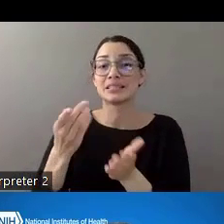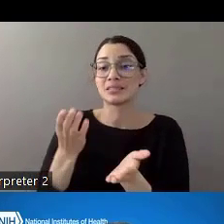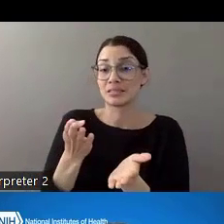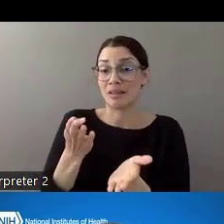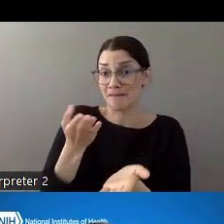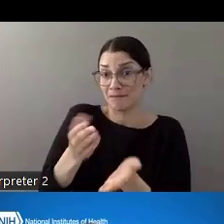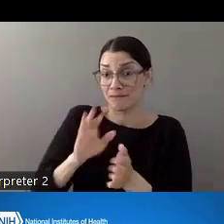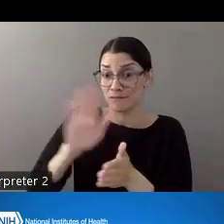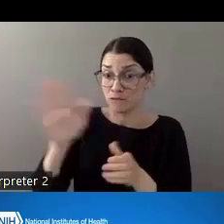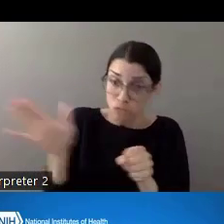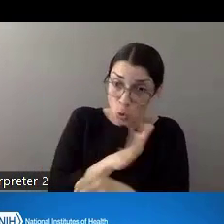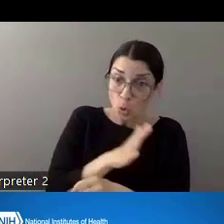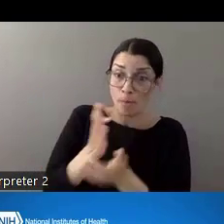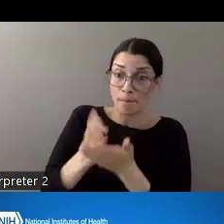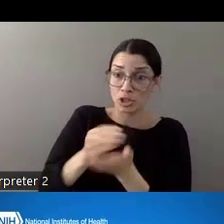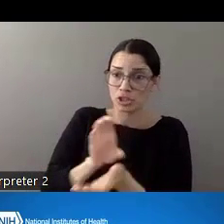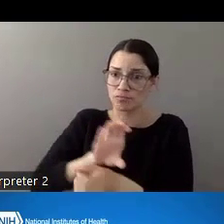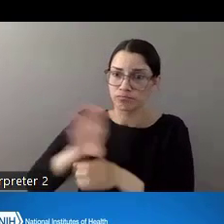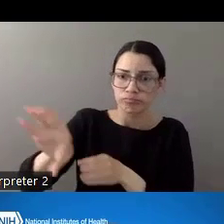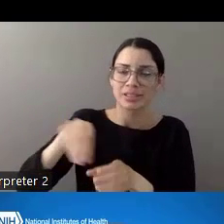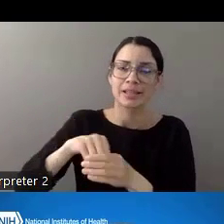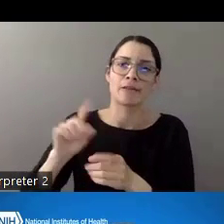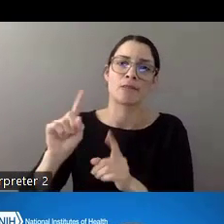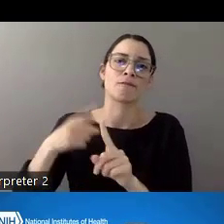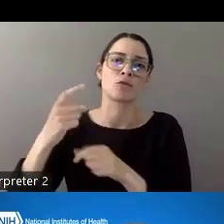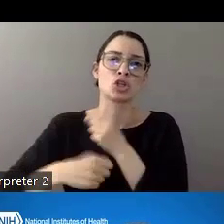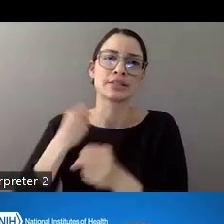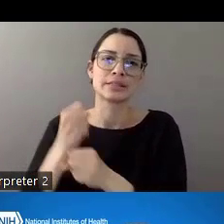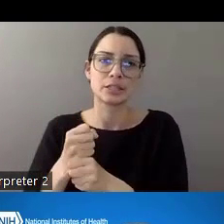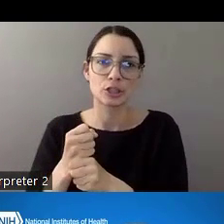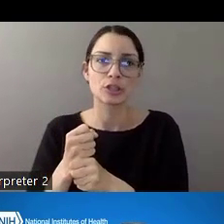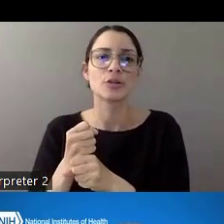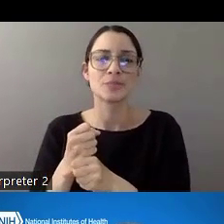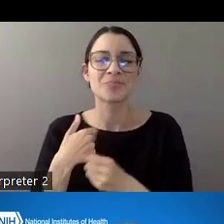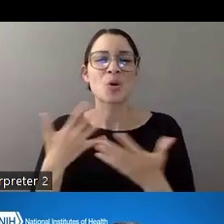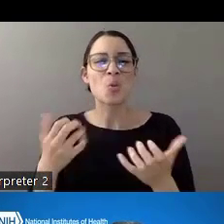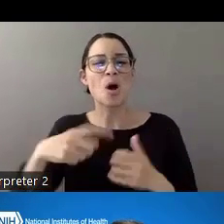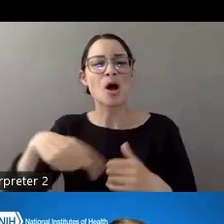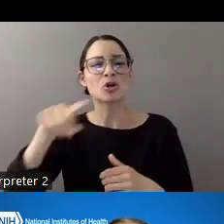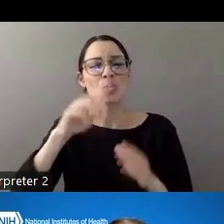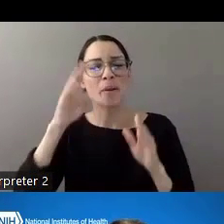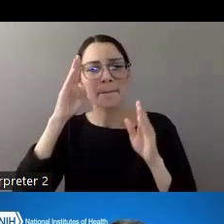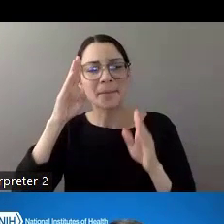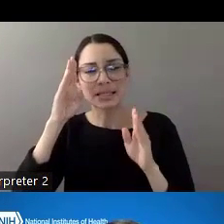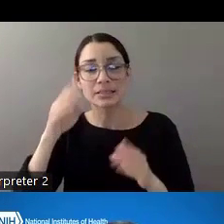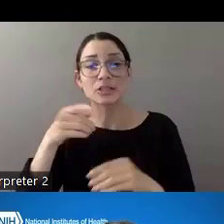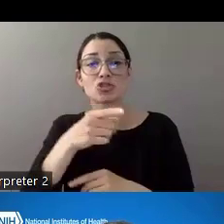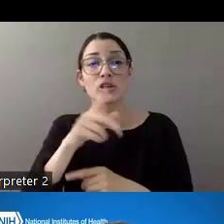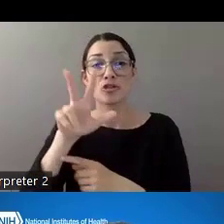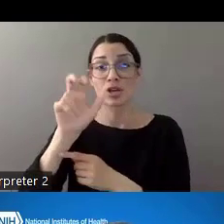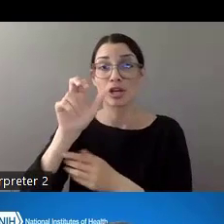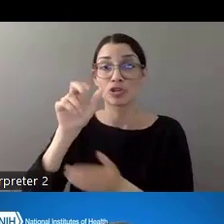For those of you who are used to NSF awards, I want you to pay attention to the fact that the 300,000 direct cost limit